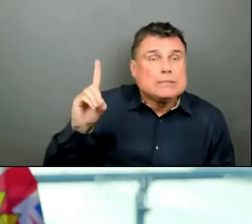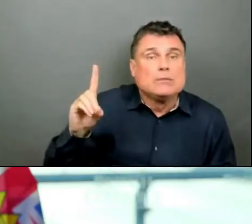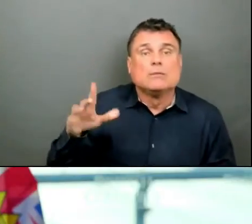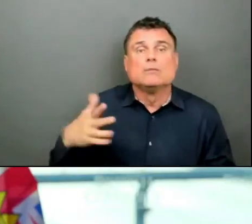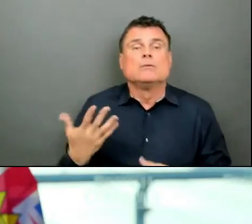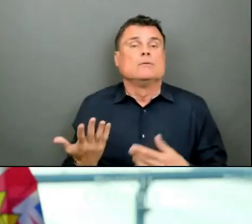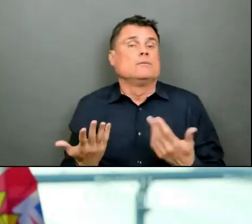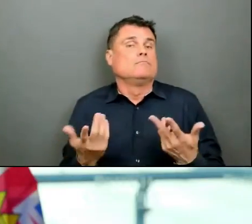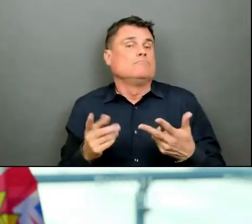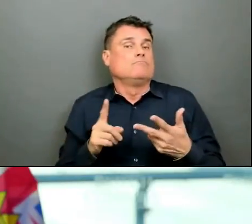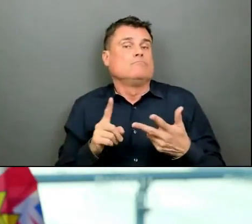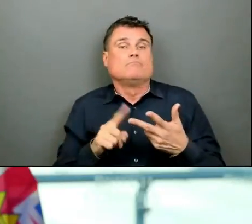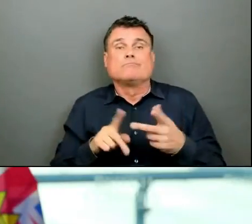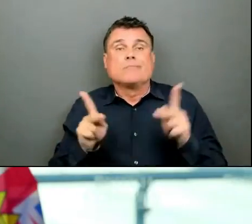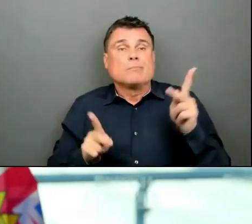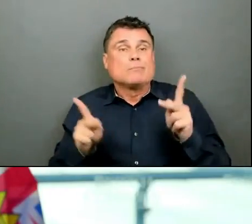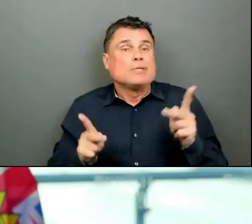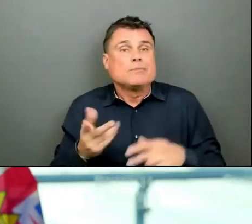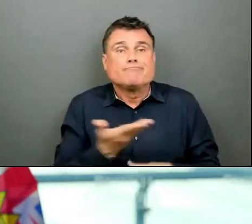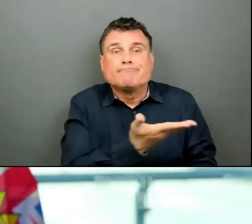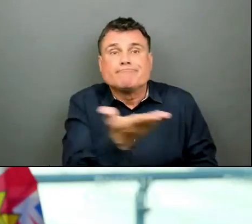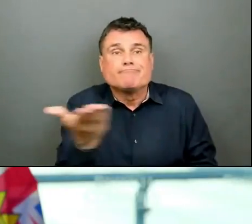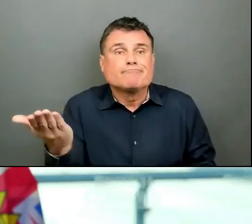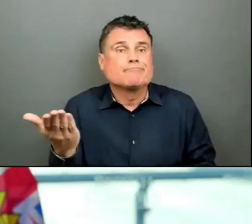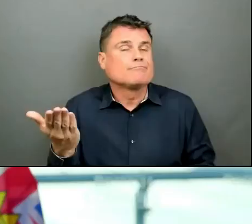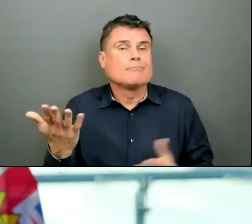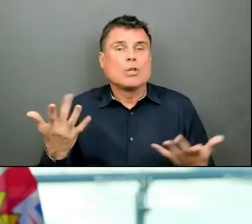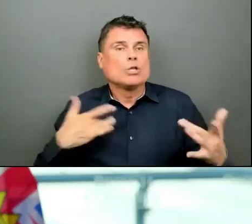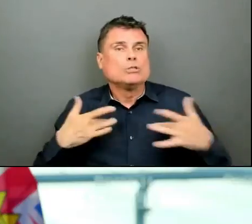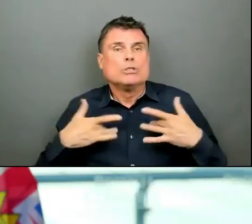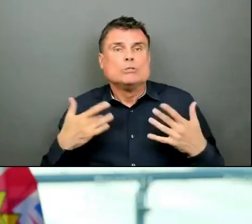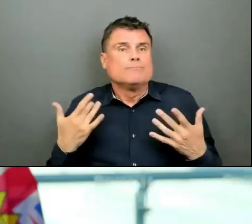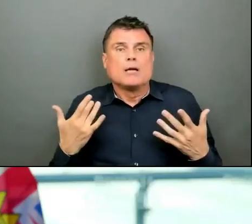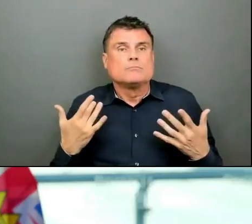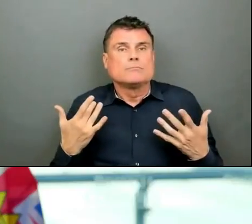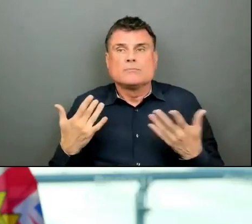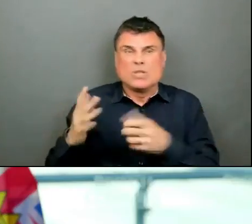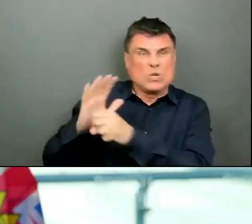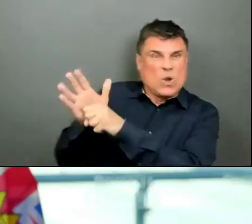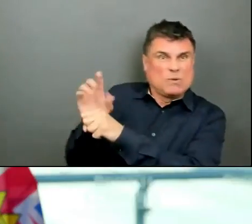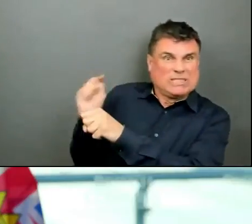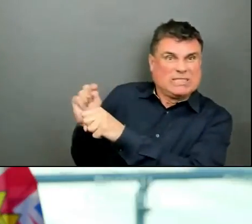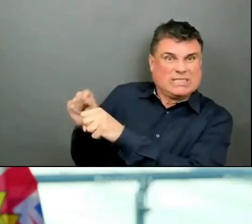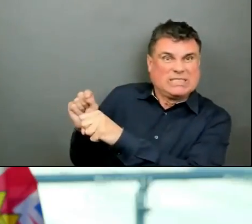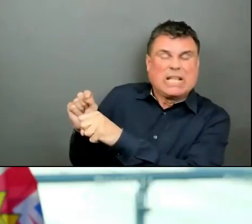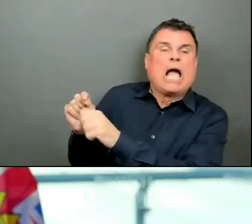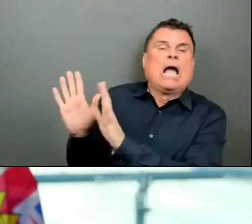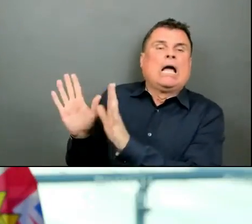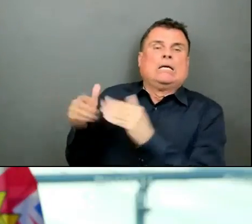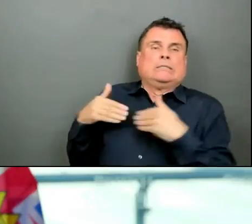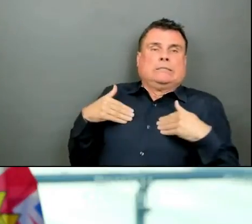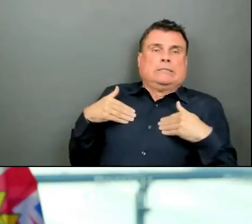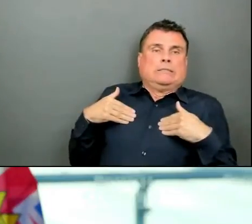and about COVID in hospitals. That is also putting a strain on our system. And I know our